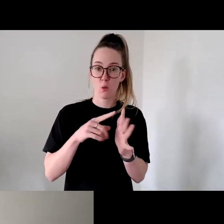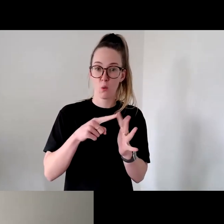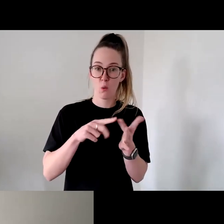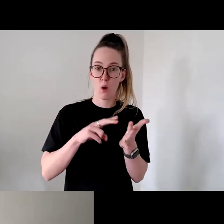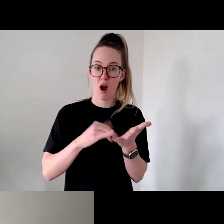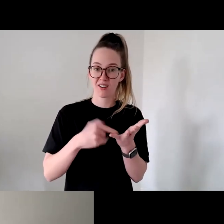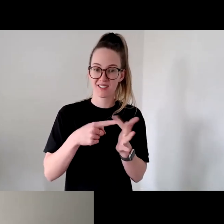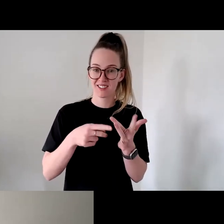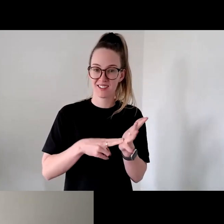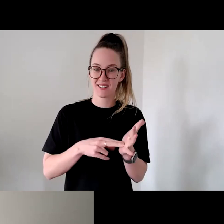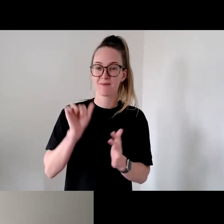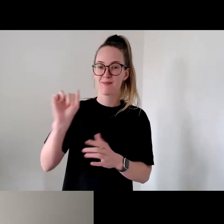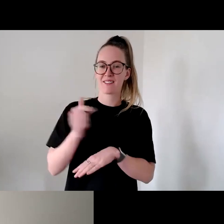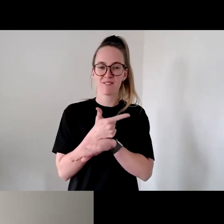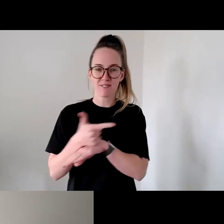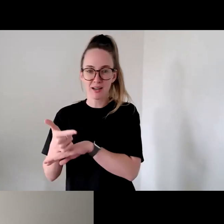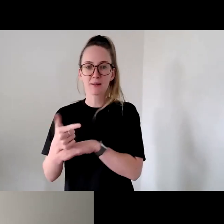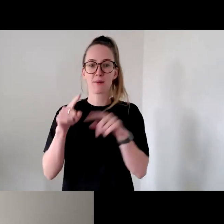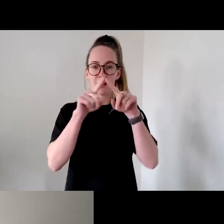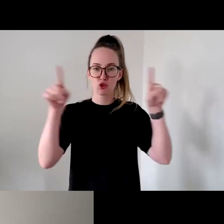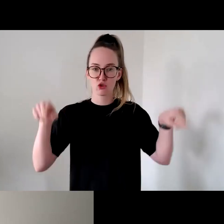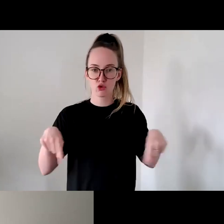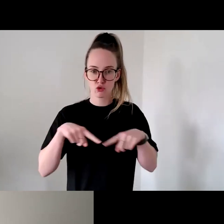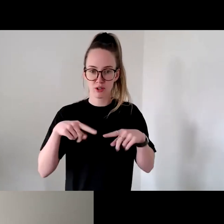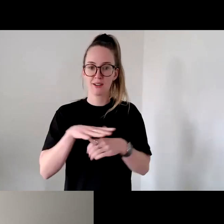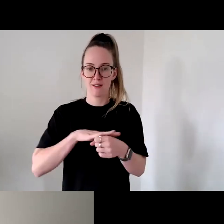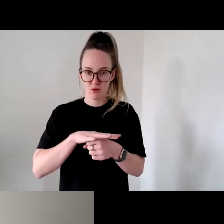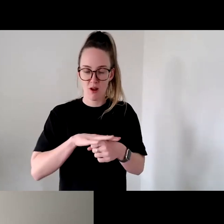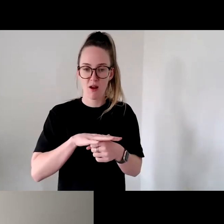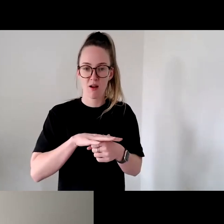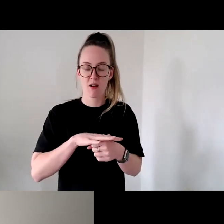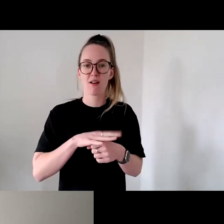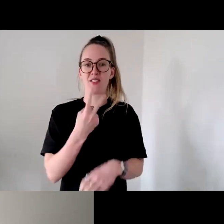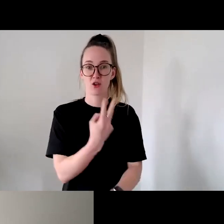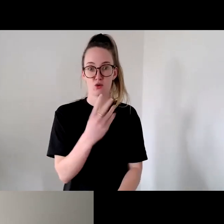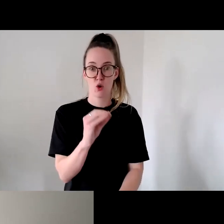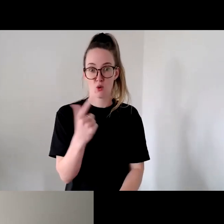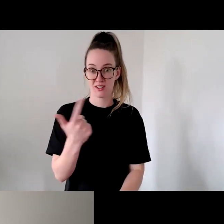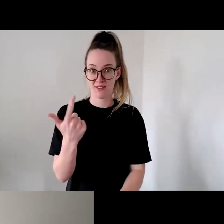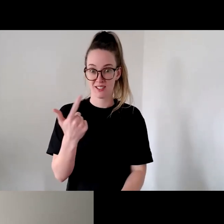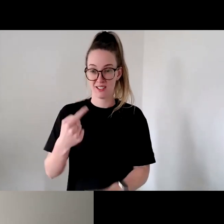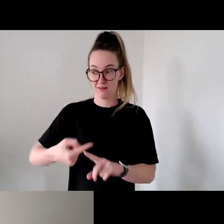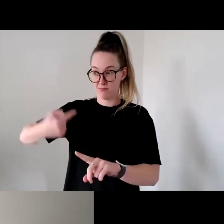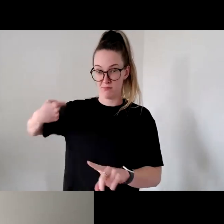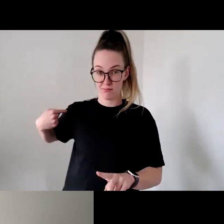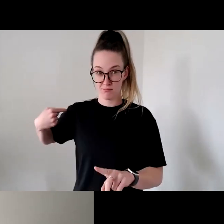industry story in 2017, that there was a lot of focus across the globe, including in Australia,